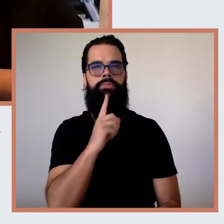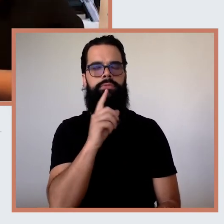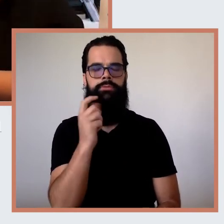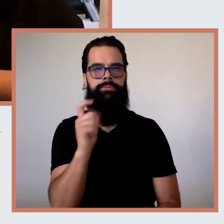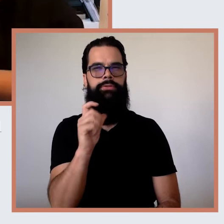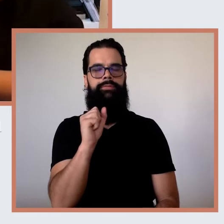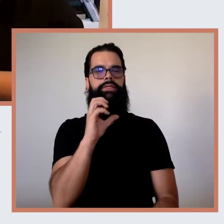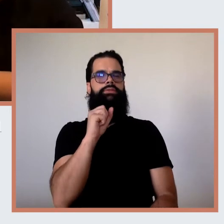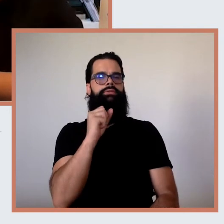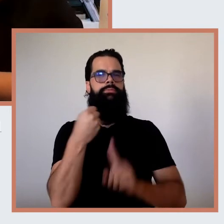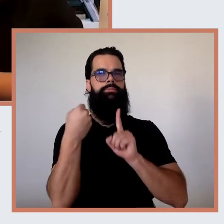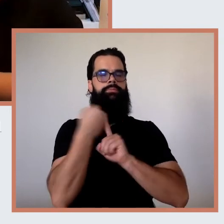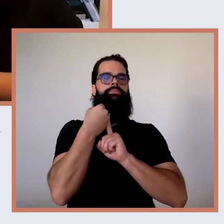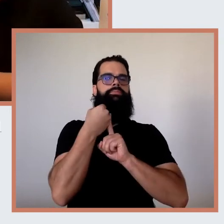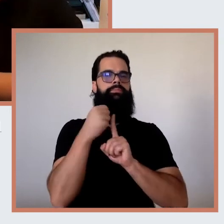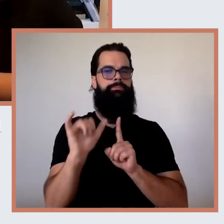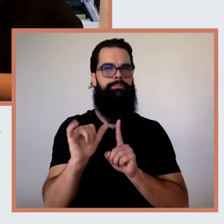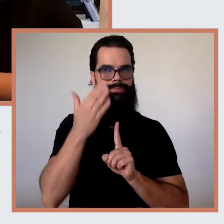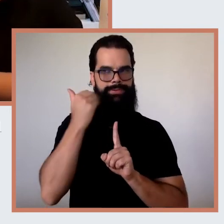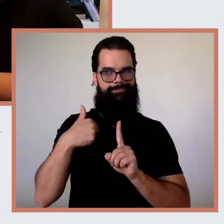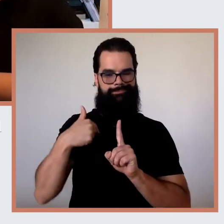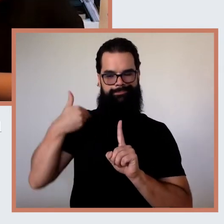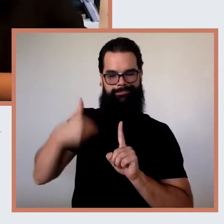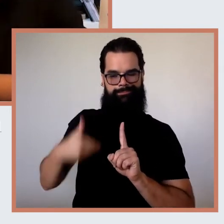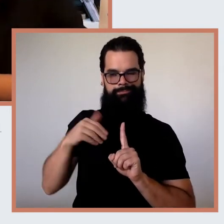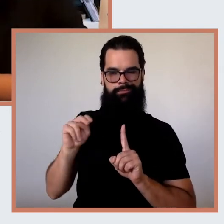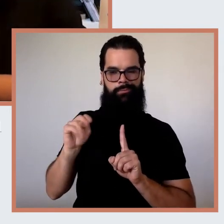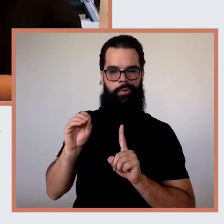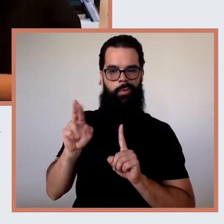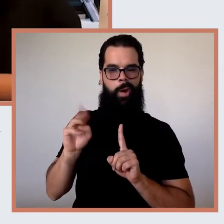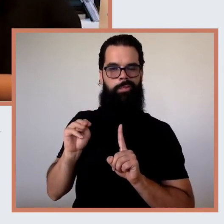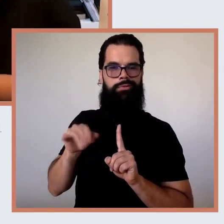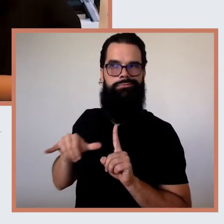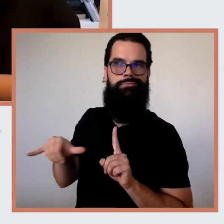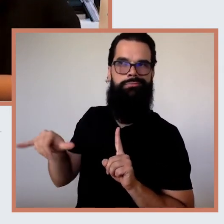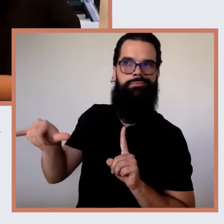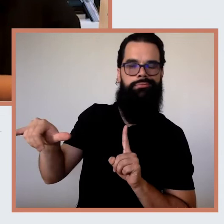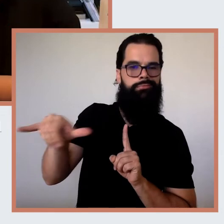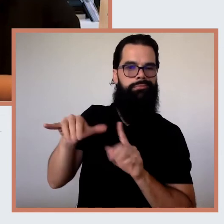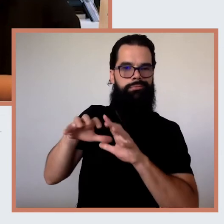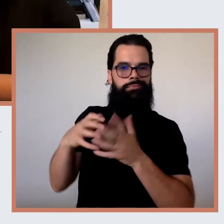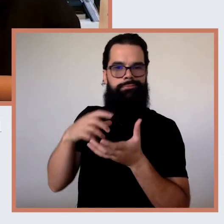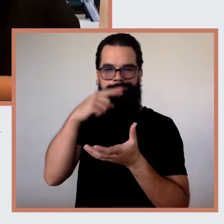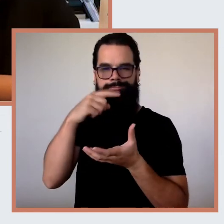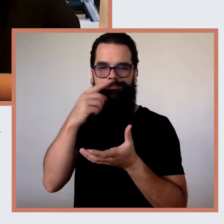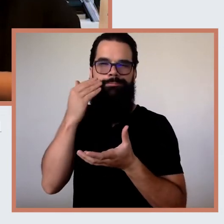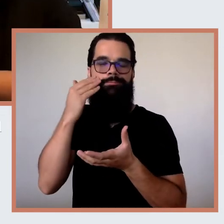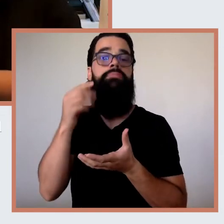Because again, this is fascinating to me, I've never, and I'm certain I am the norm.